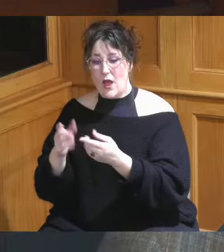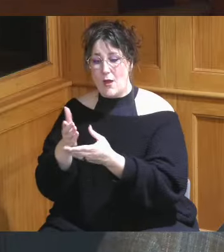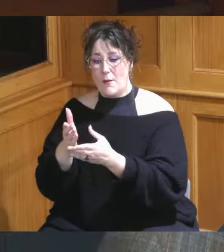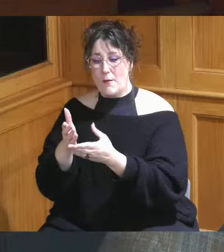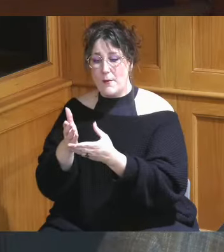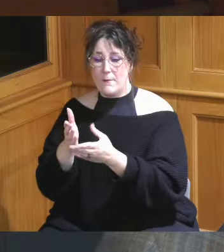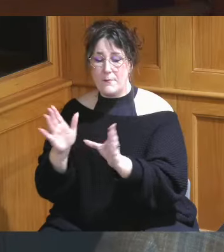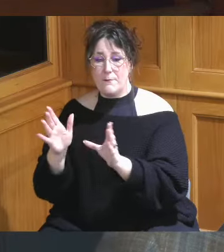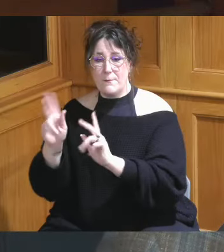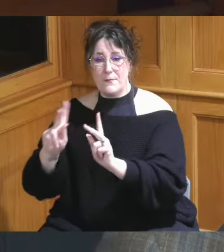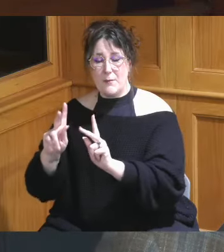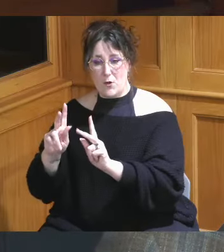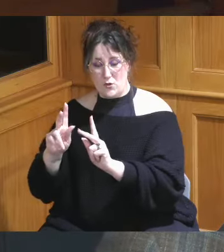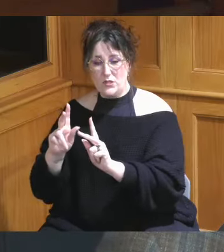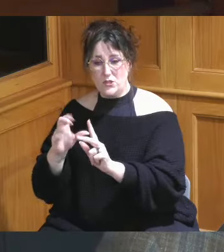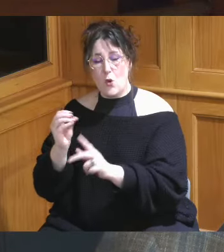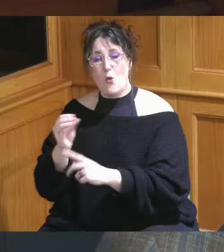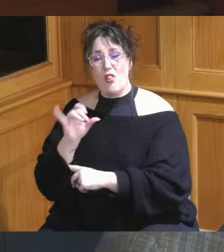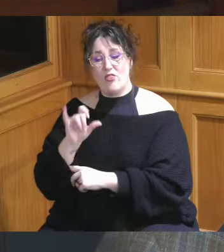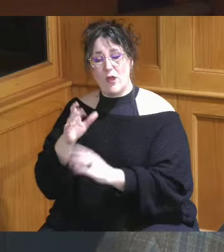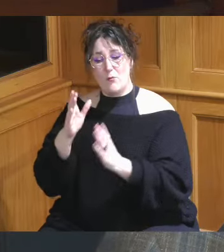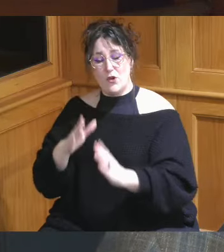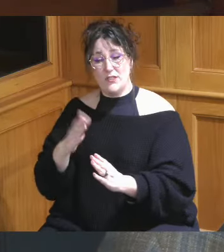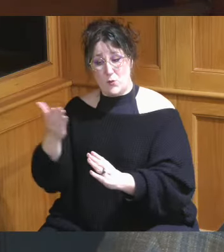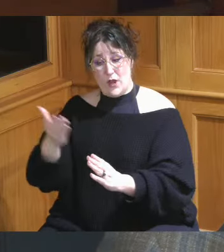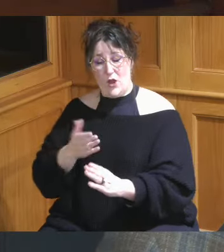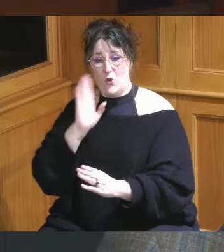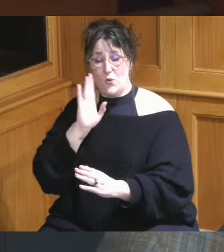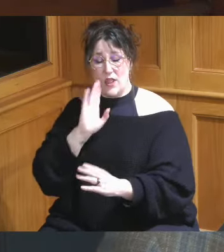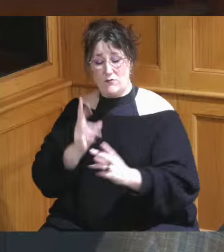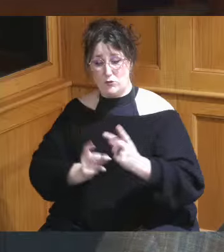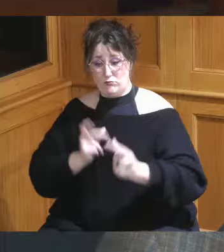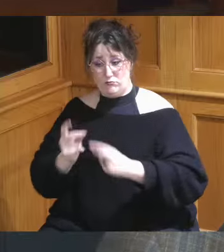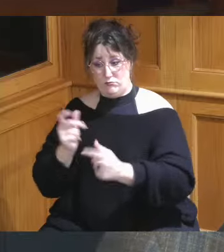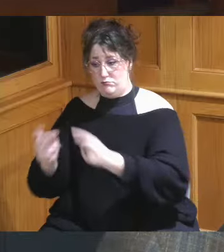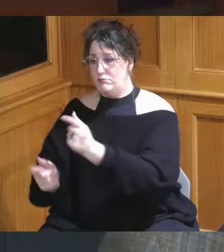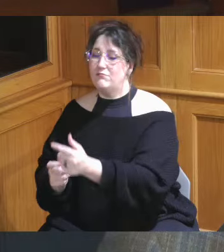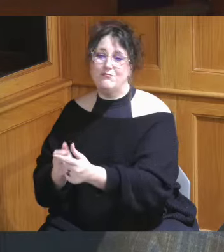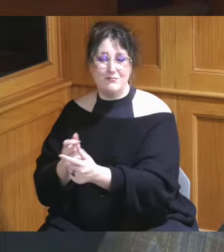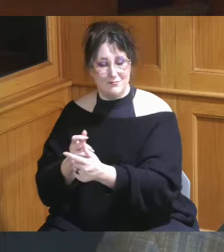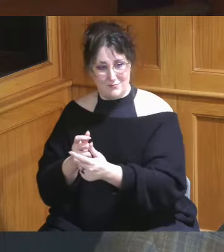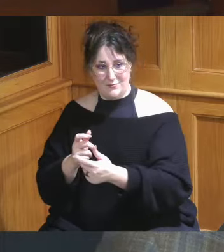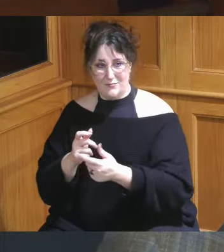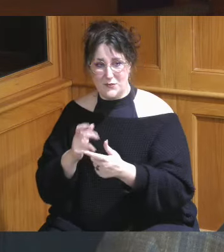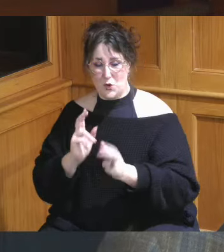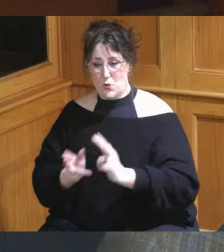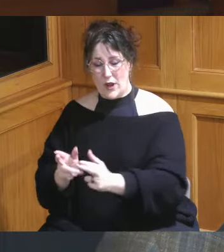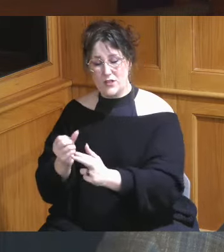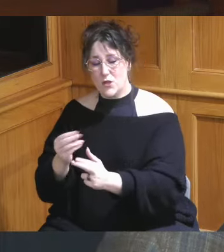have to hit the road hit the job running quickly. and so I'm looking forward to the next chapter